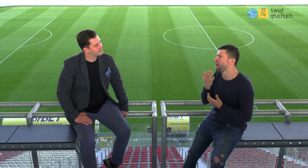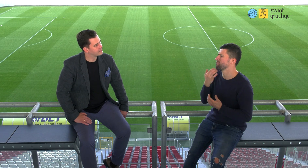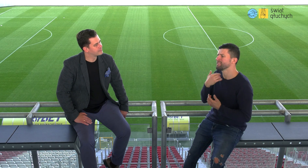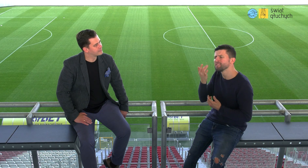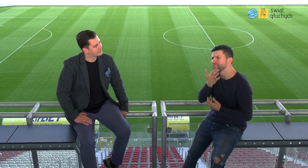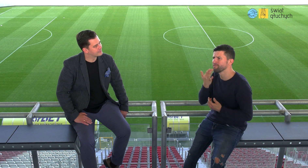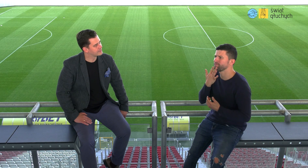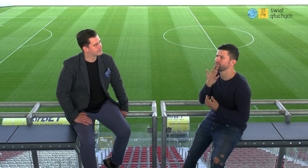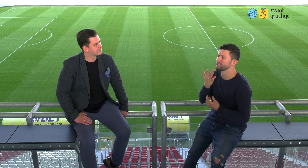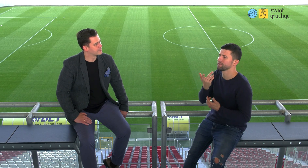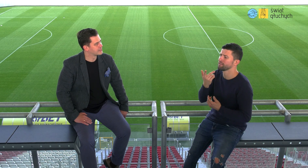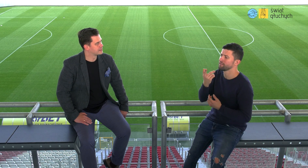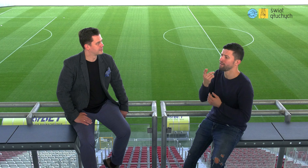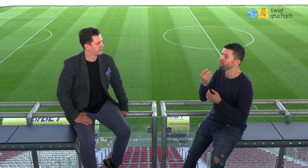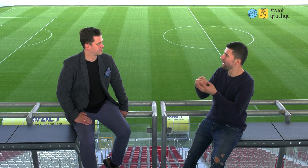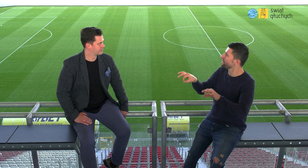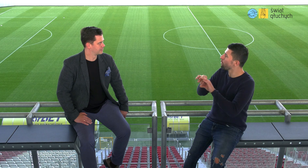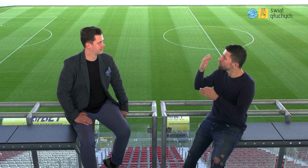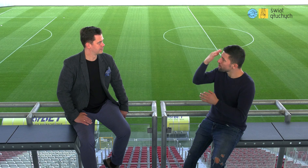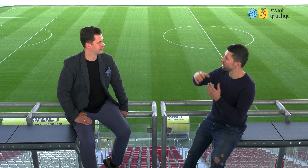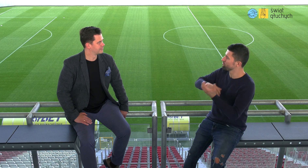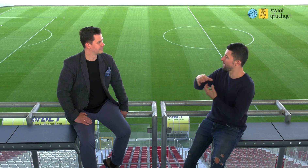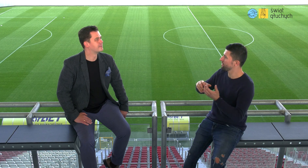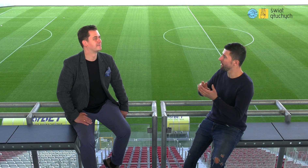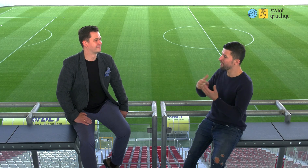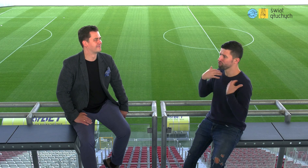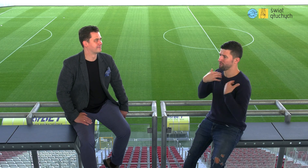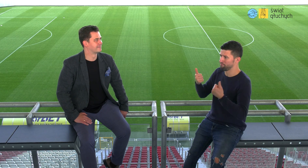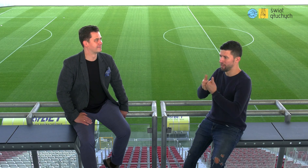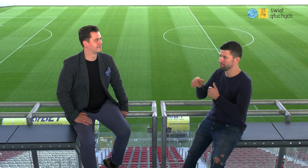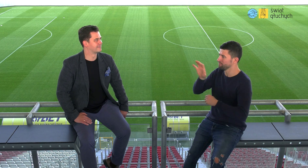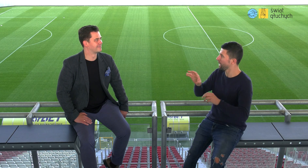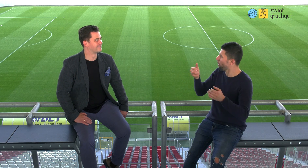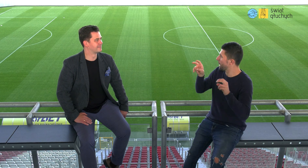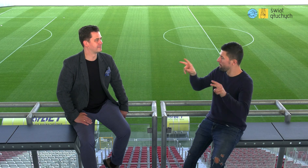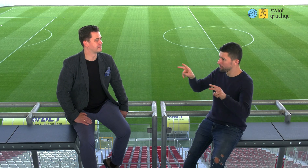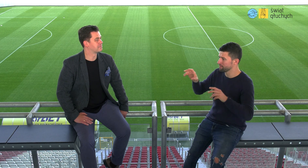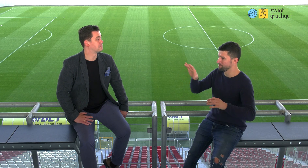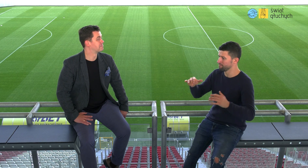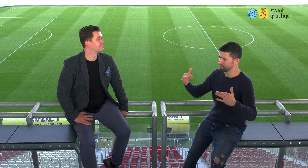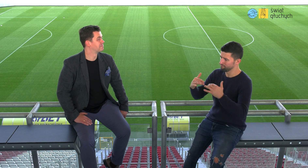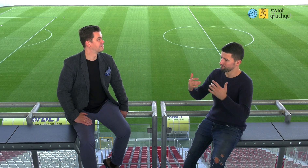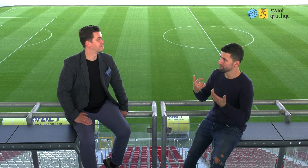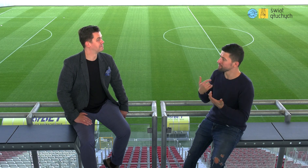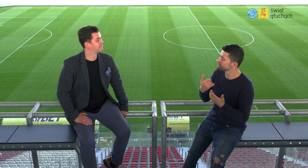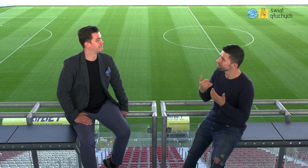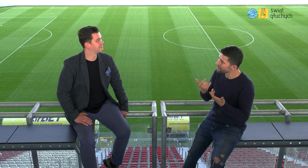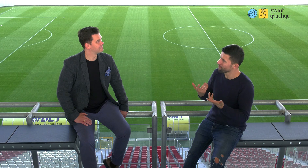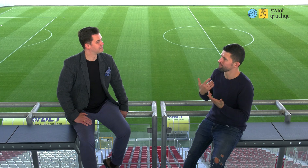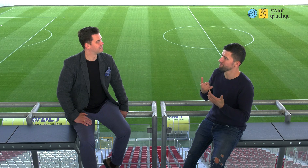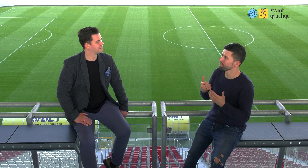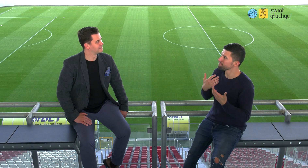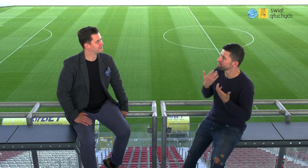I would very much like to watch the World Cup final live as a spectator.